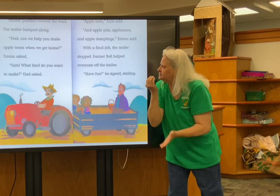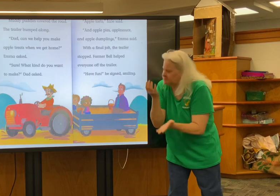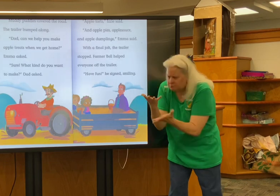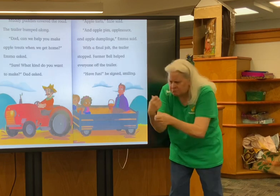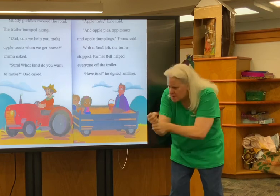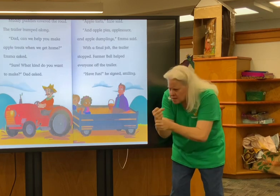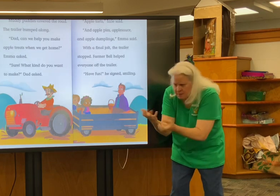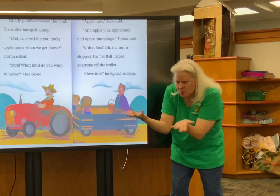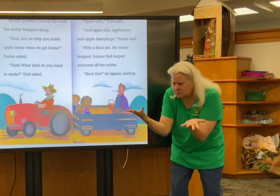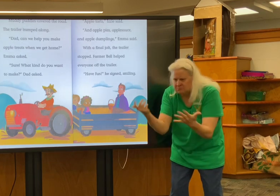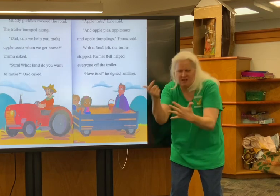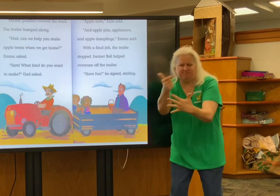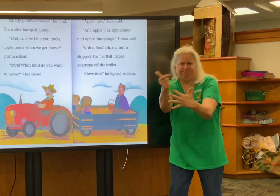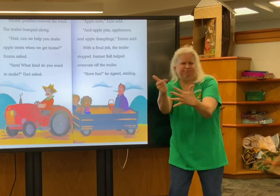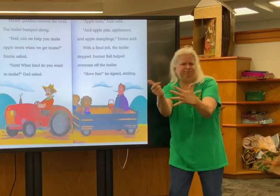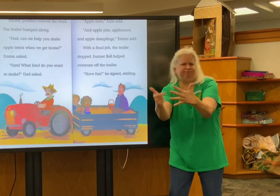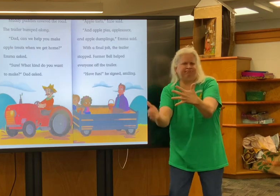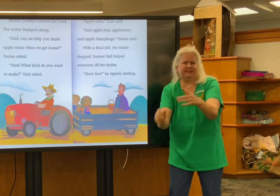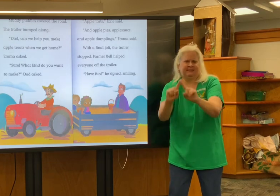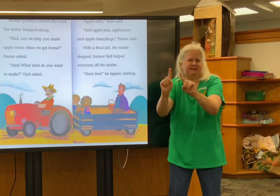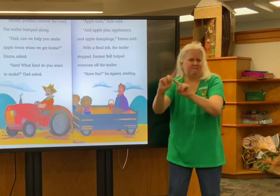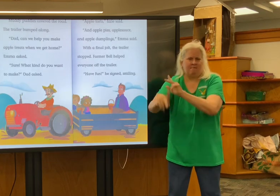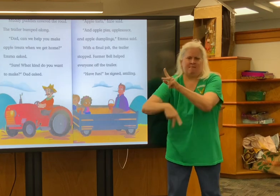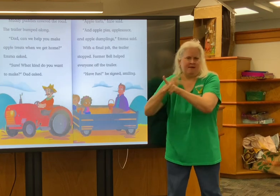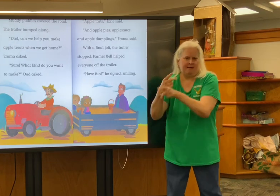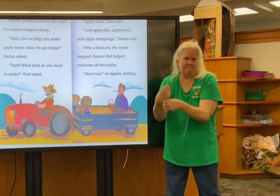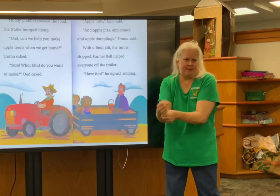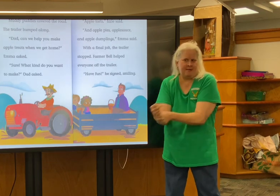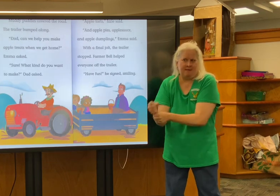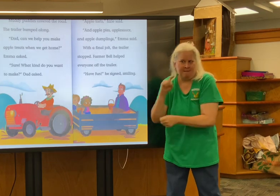"Sure! What kind do you want to make?" dad asked.